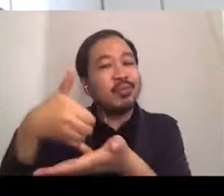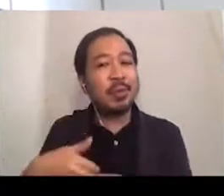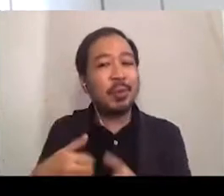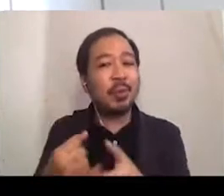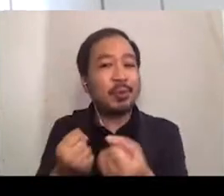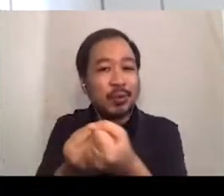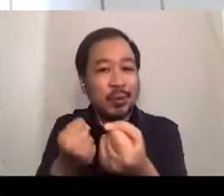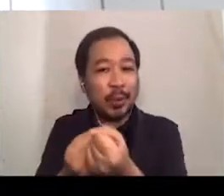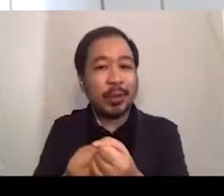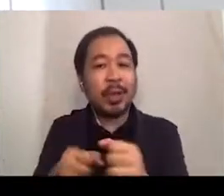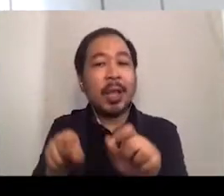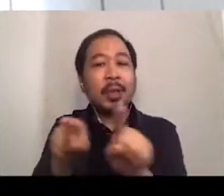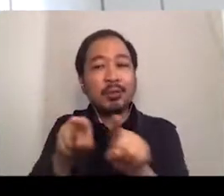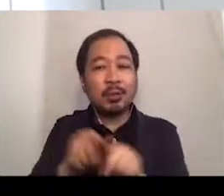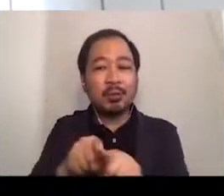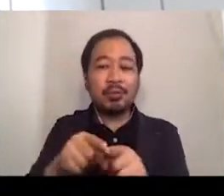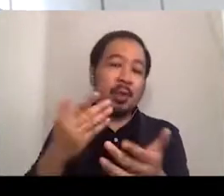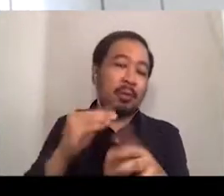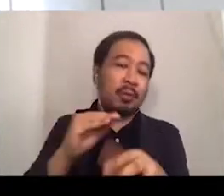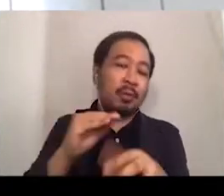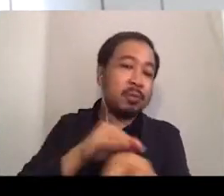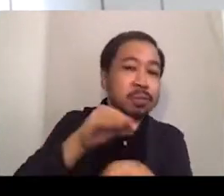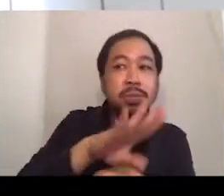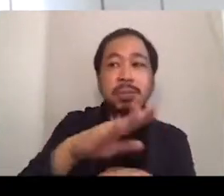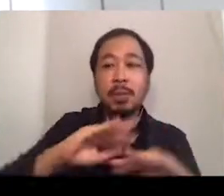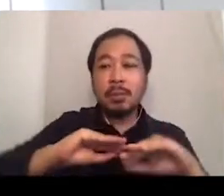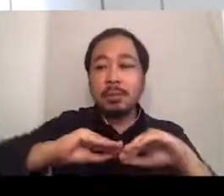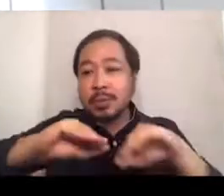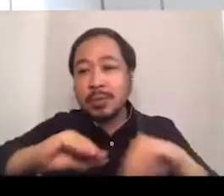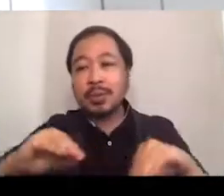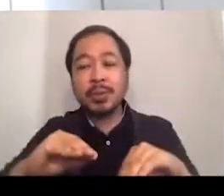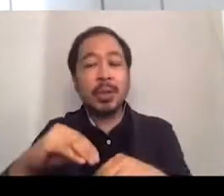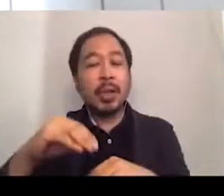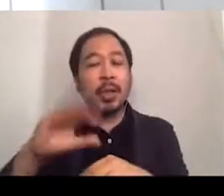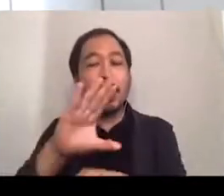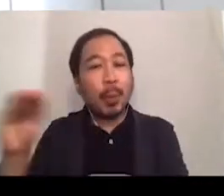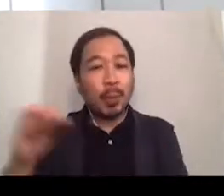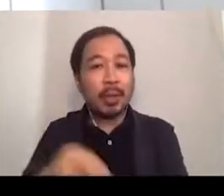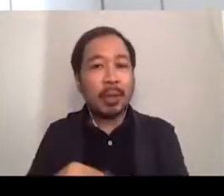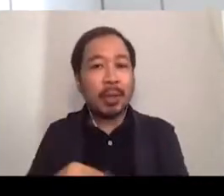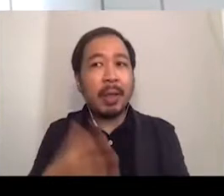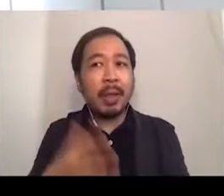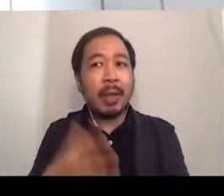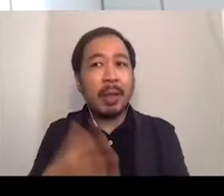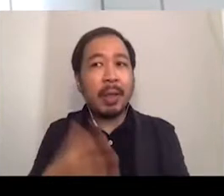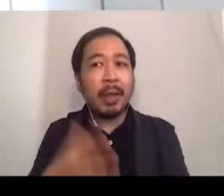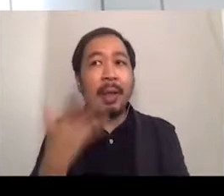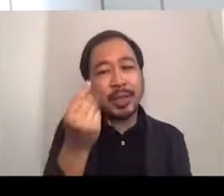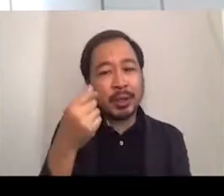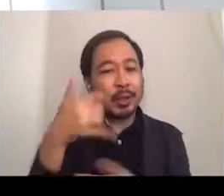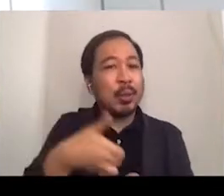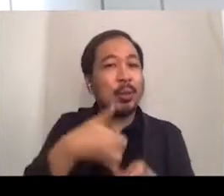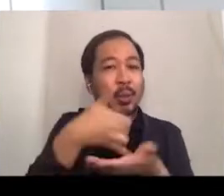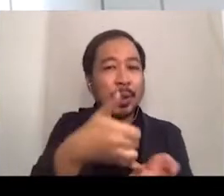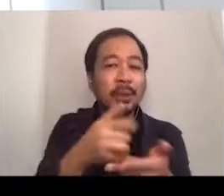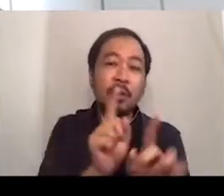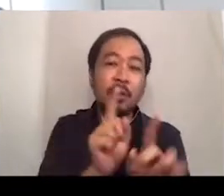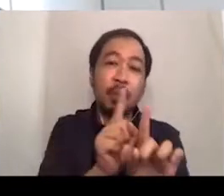And a cash reward to those who serve as their mentors, to facilitate employees with disabilities to settle in.